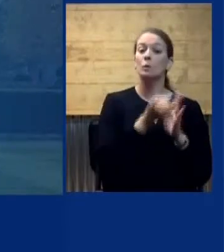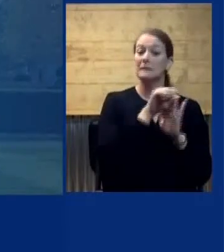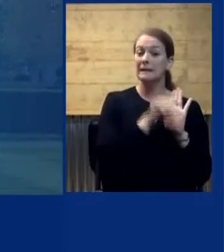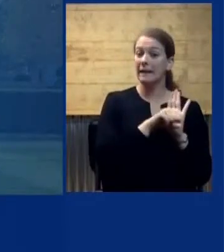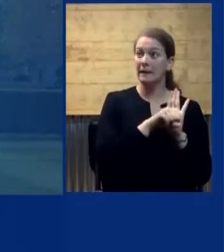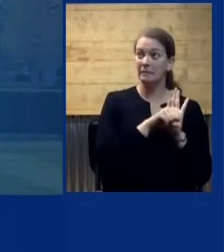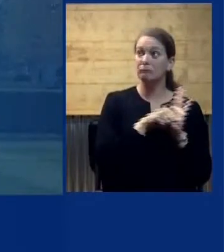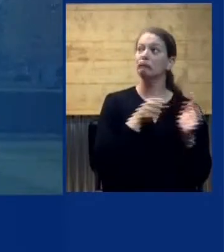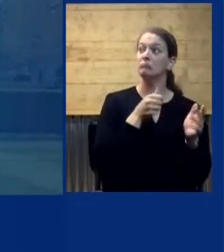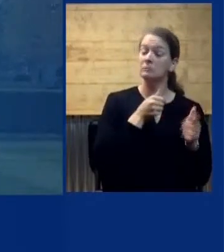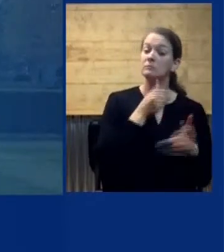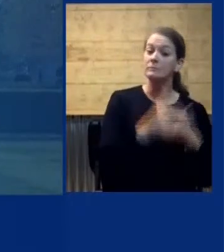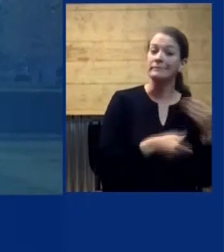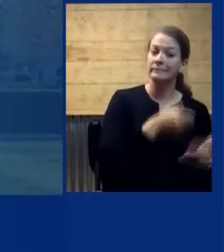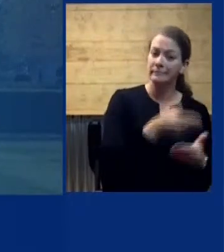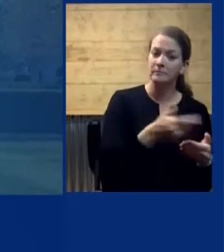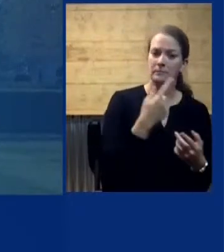THIS HAS BEEN THE STORY